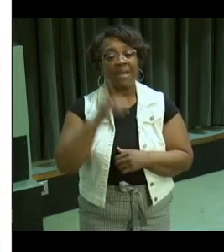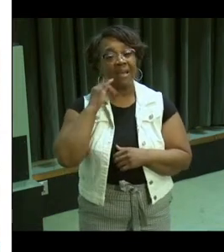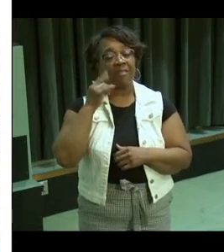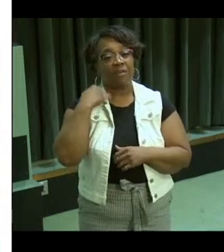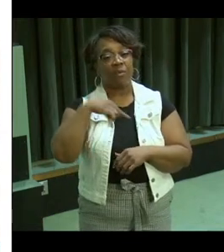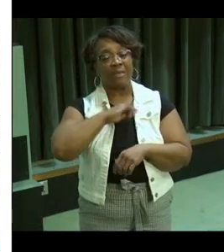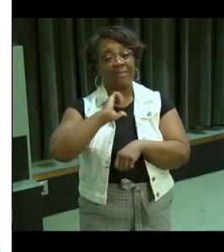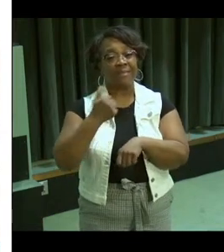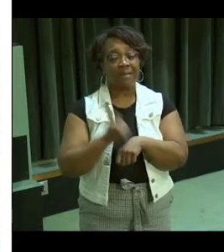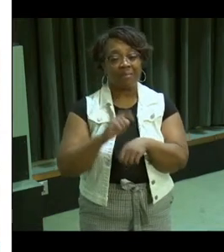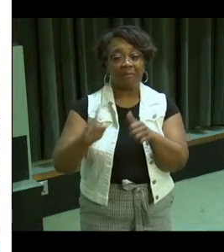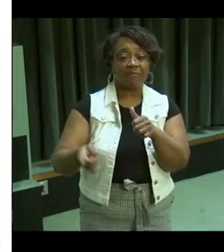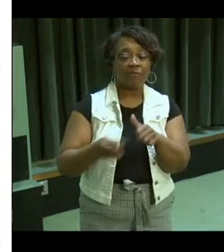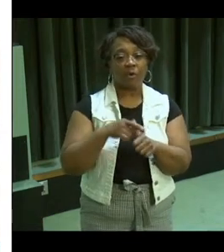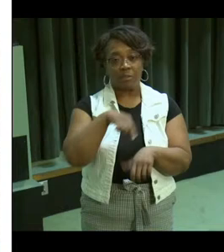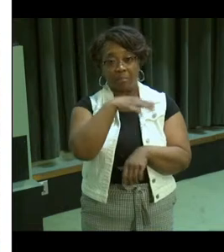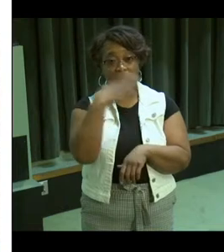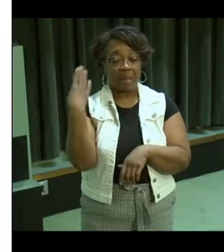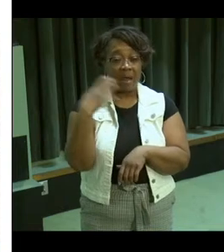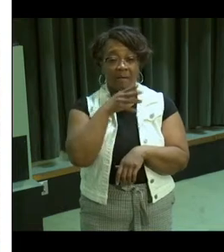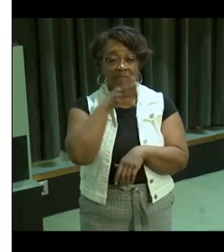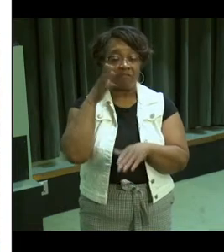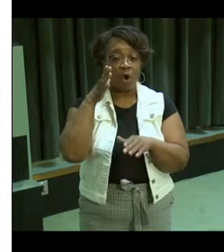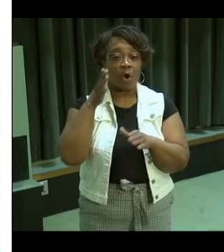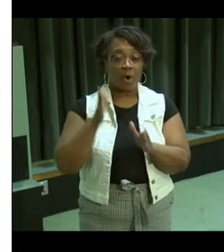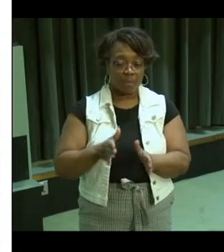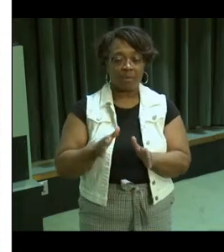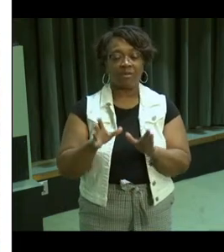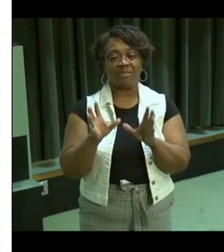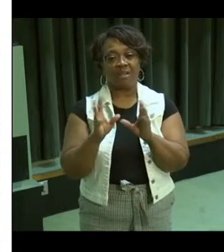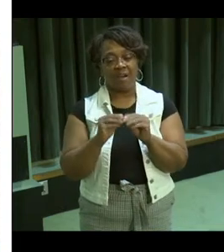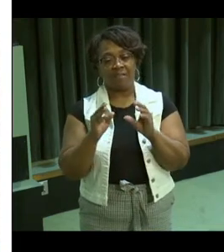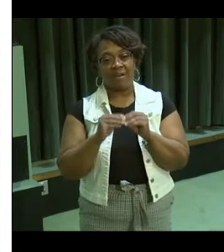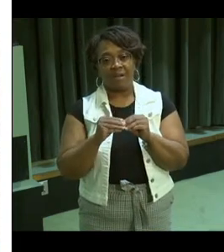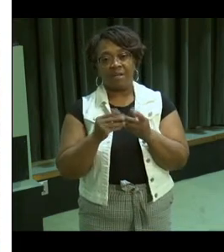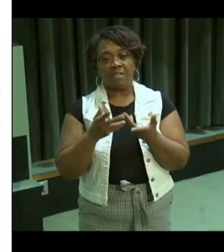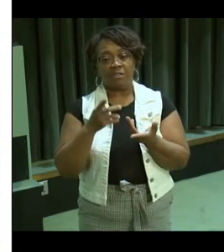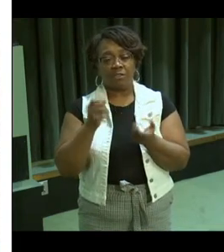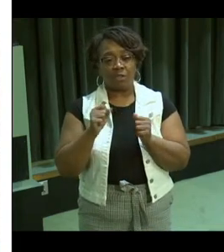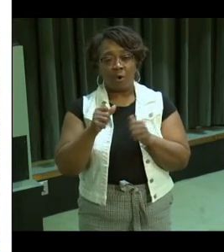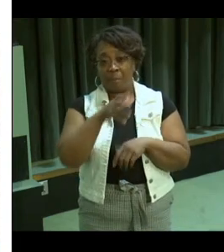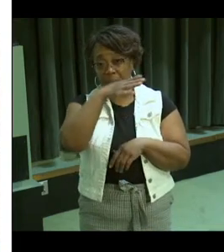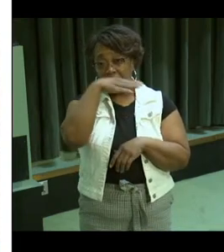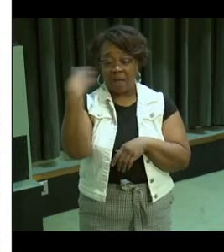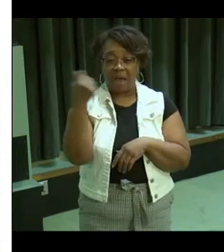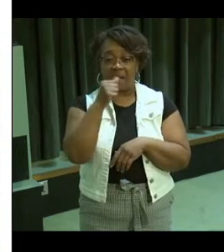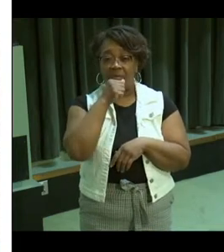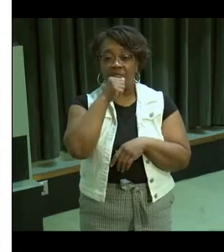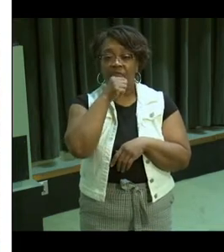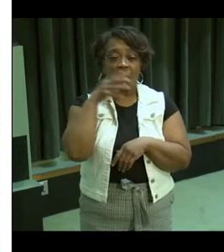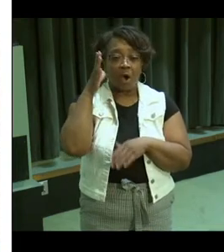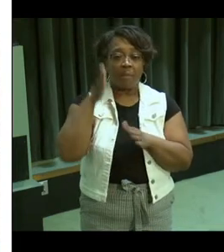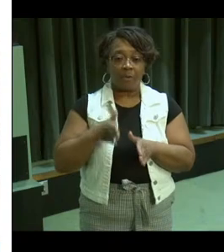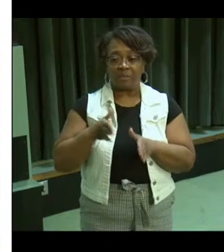created the first ever Black Farmers Conference to bring to bring black farmers and urban